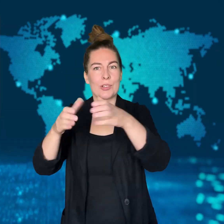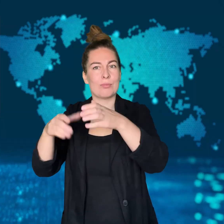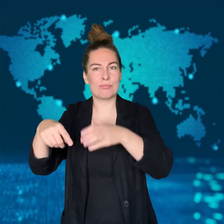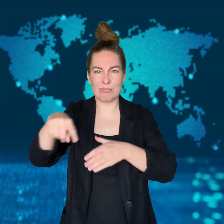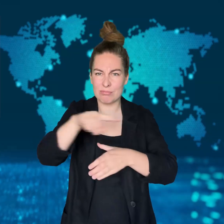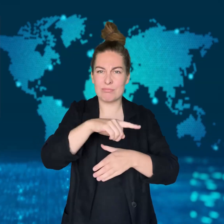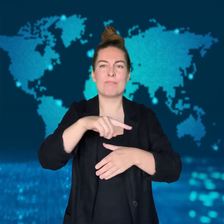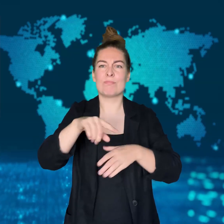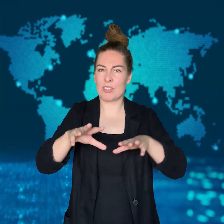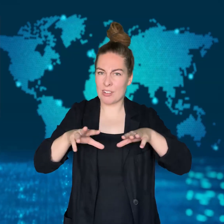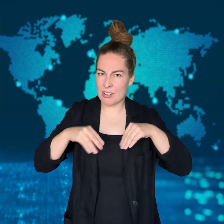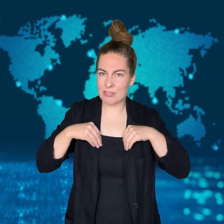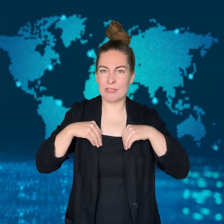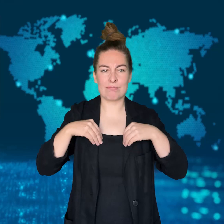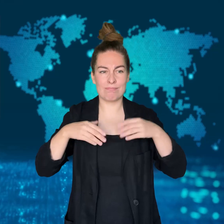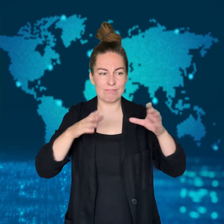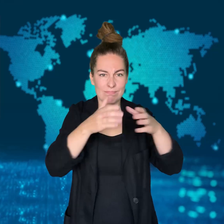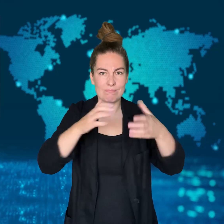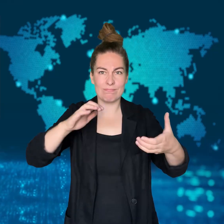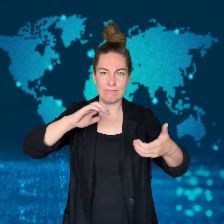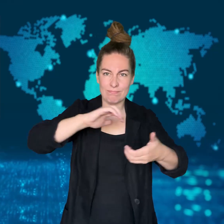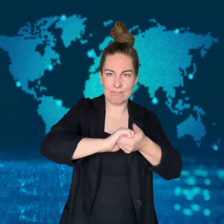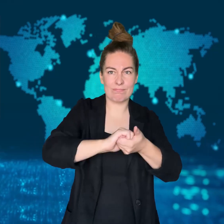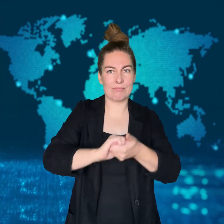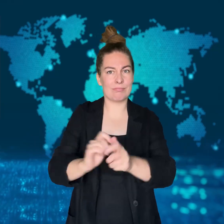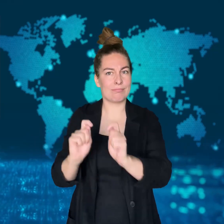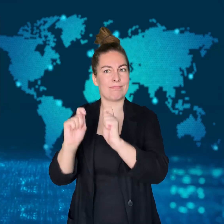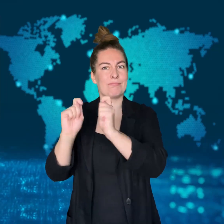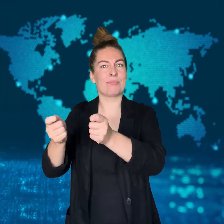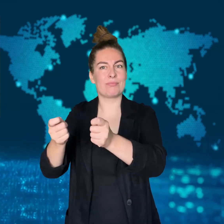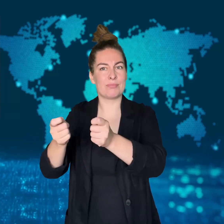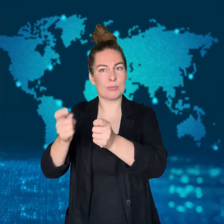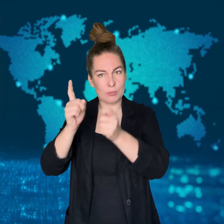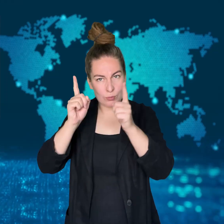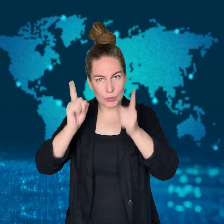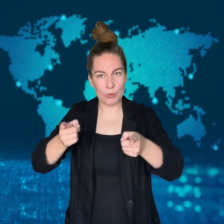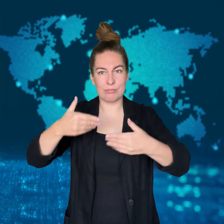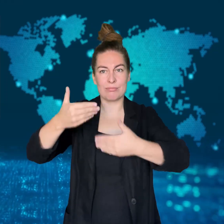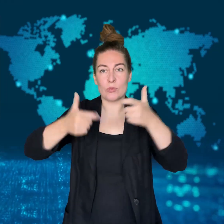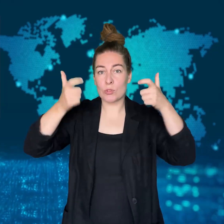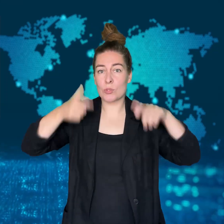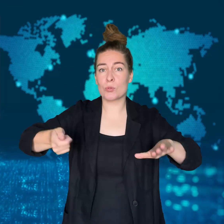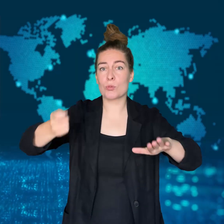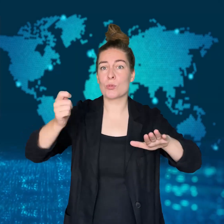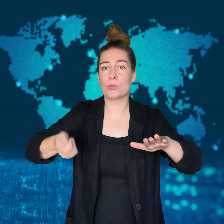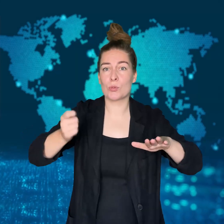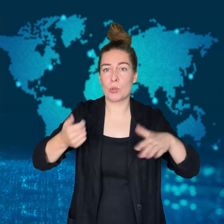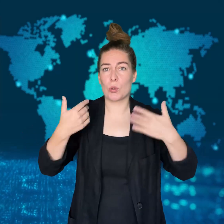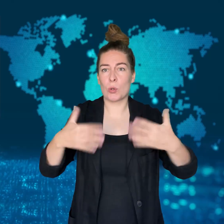and filed a criminal complaint against Vega.